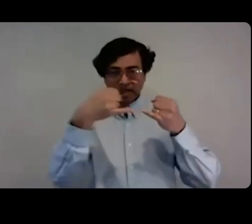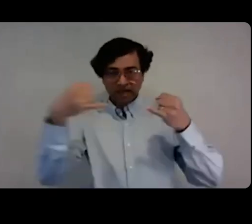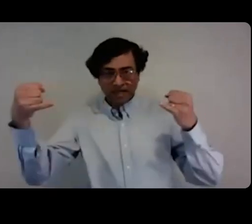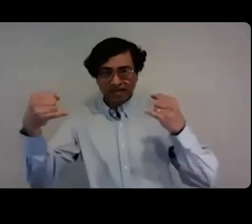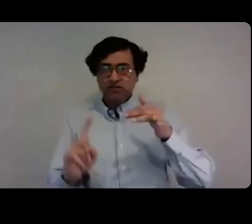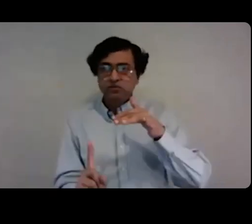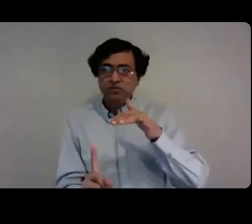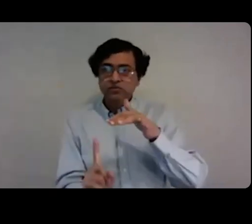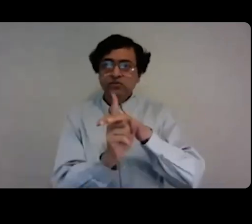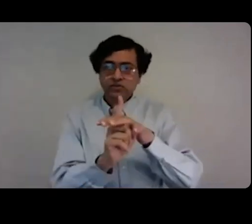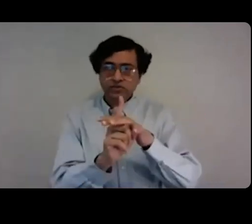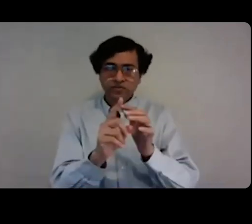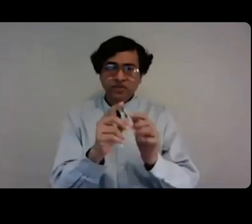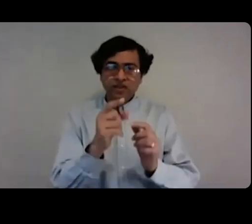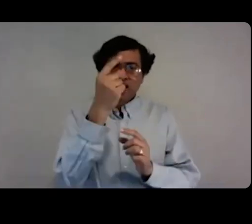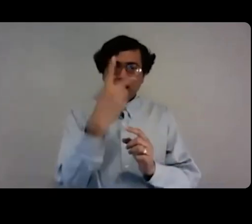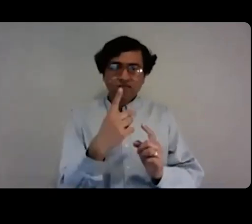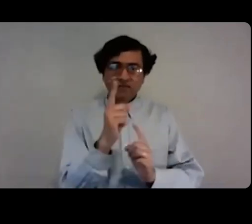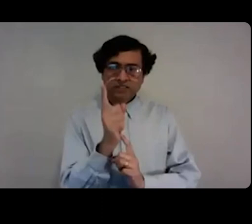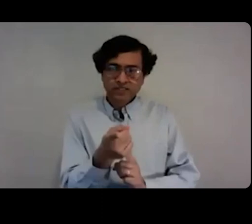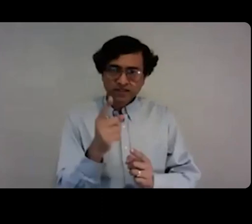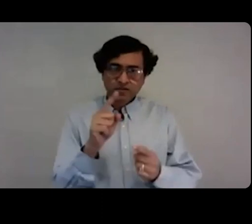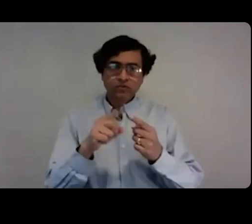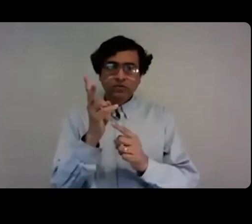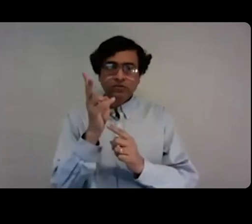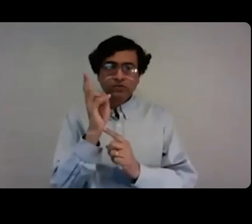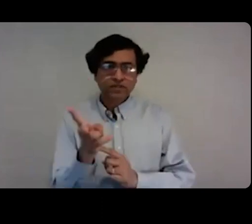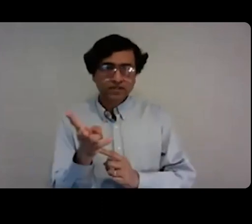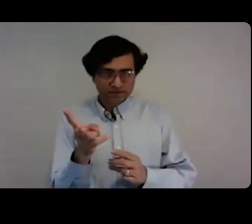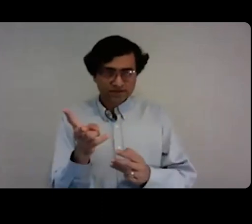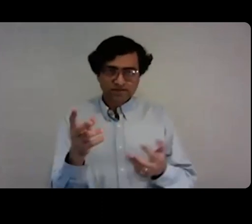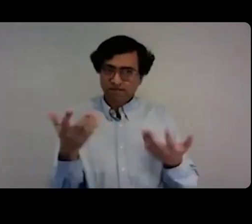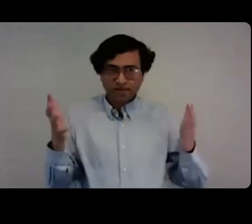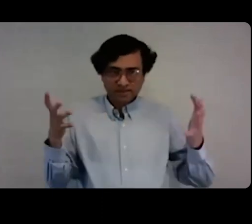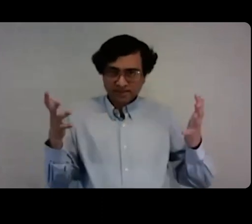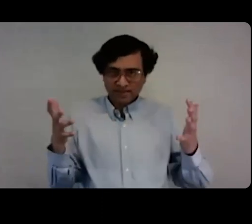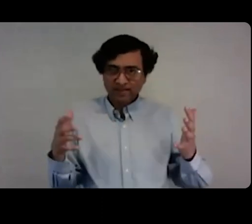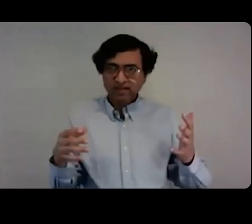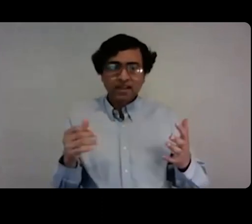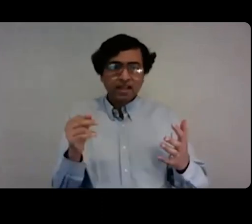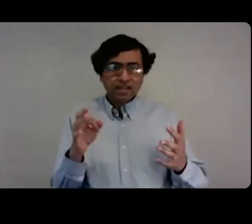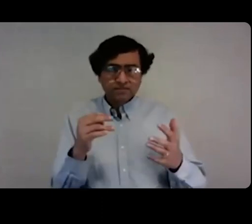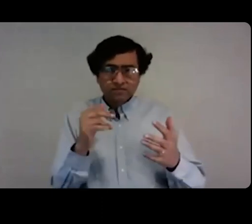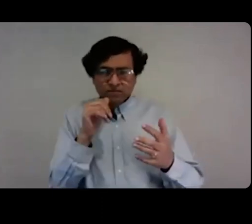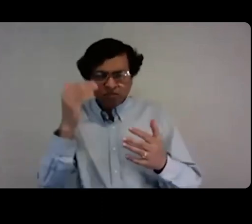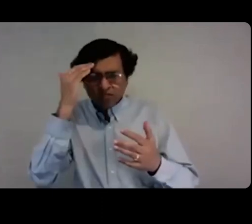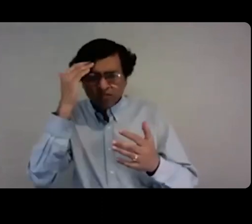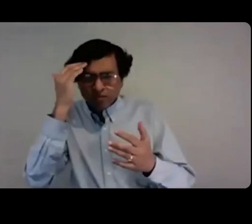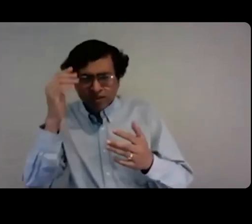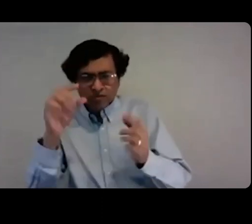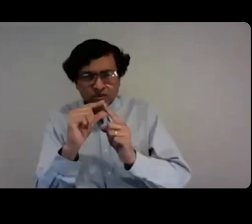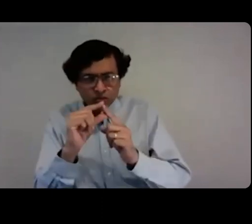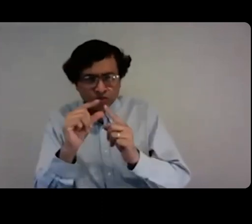1/2 to five words per second, so each word may be --